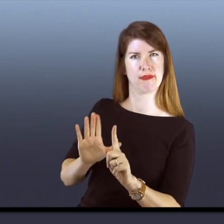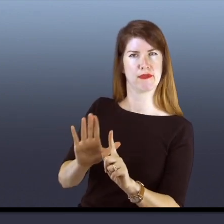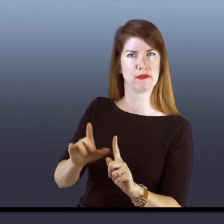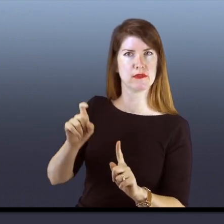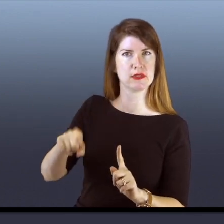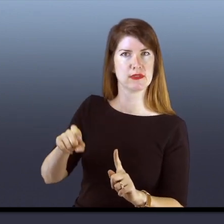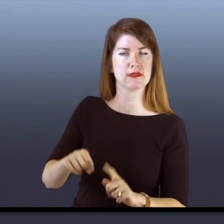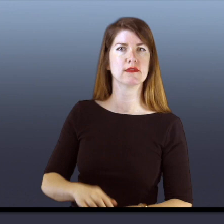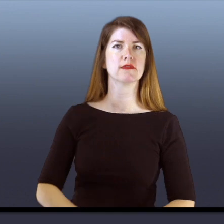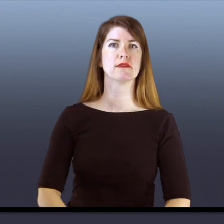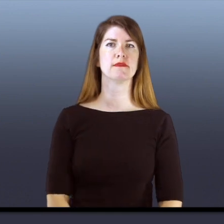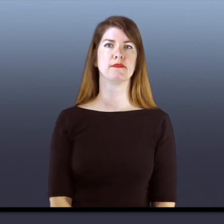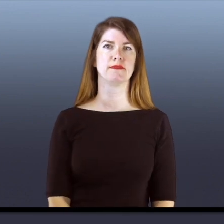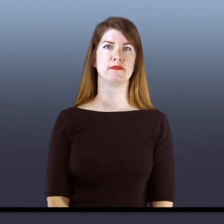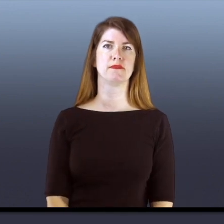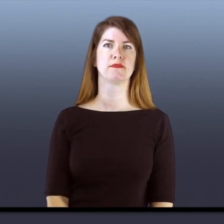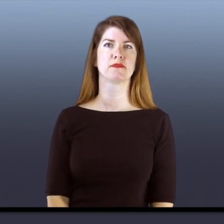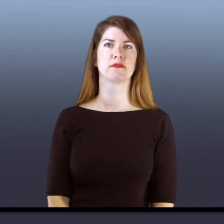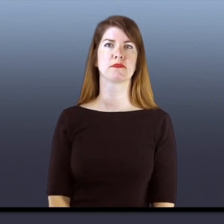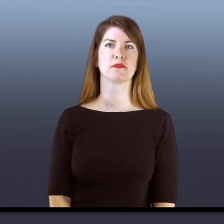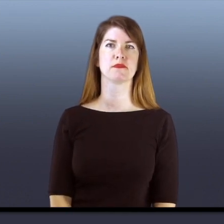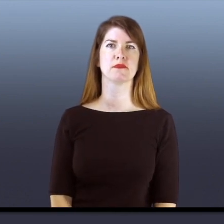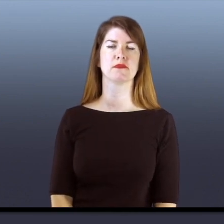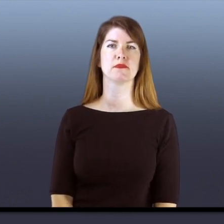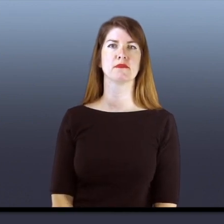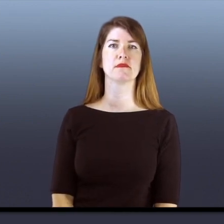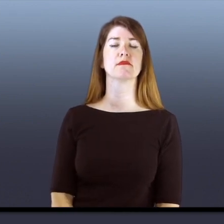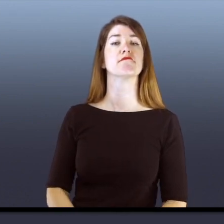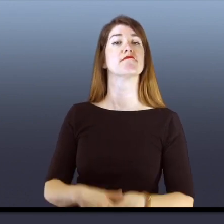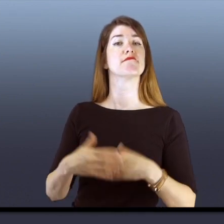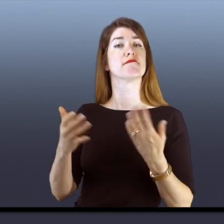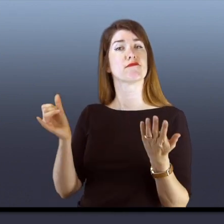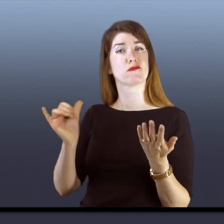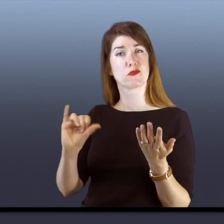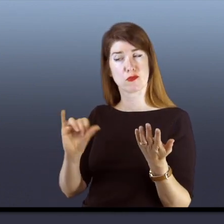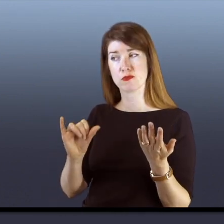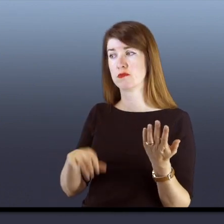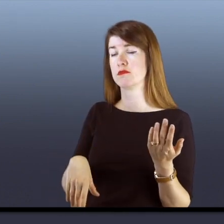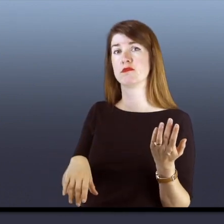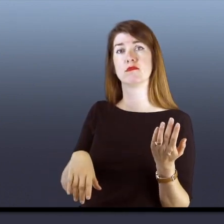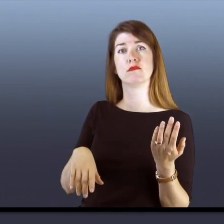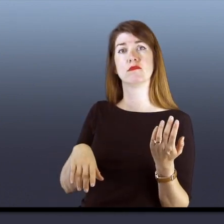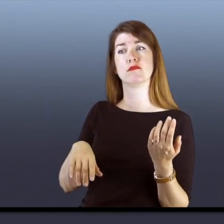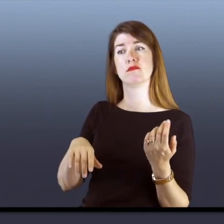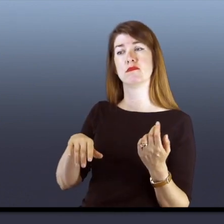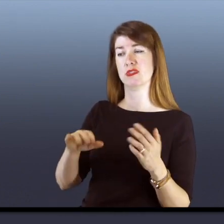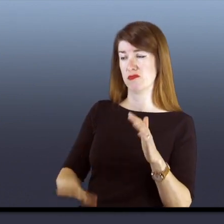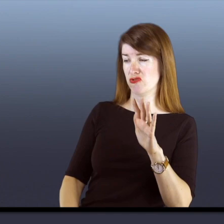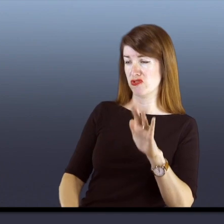Also, childhood and adult trauma or abuse, it can be very significant. And you should ask.